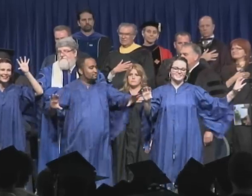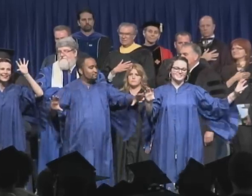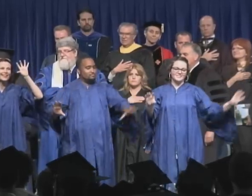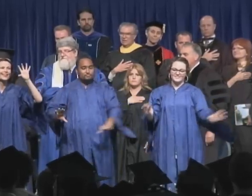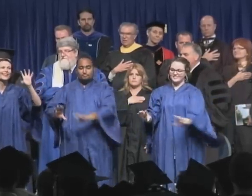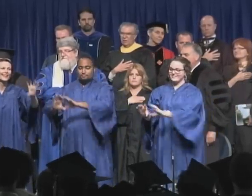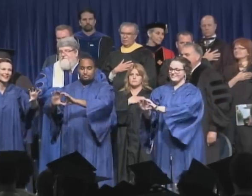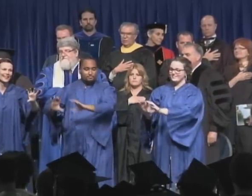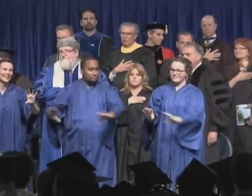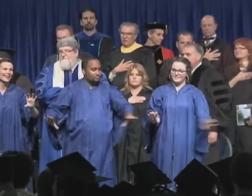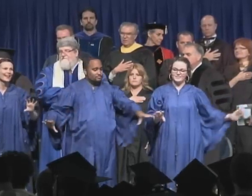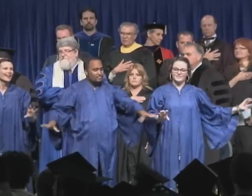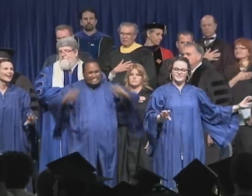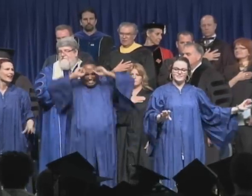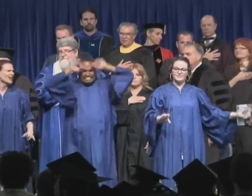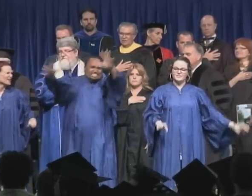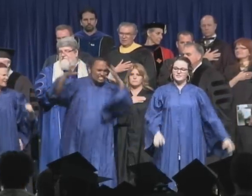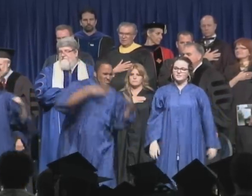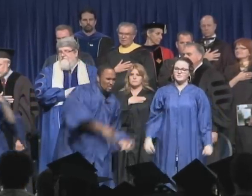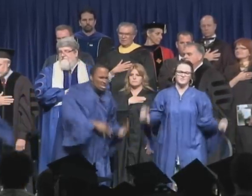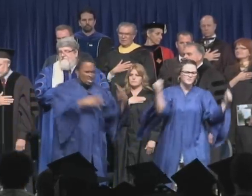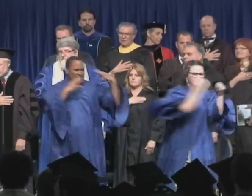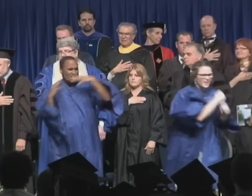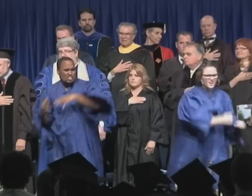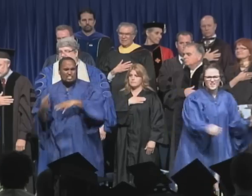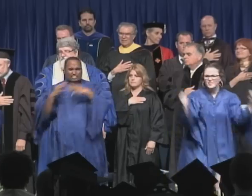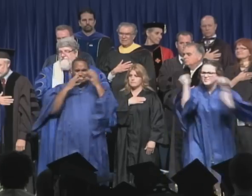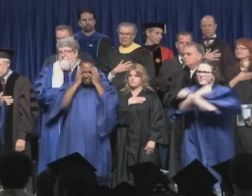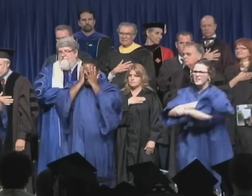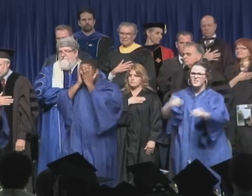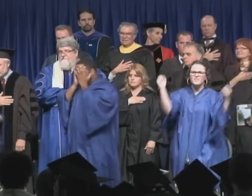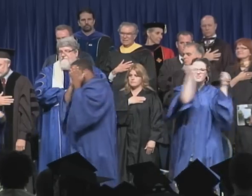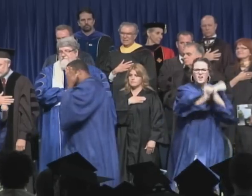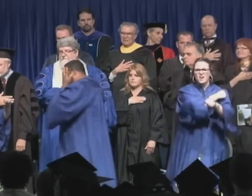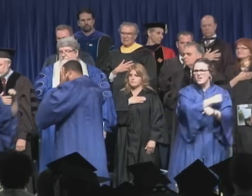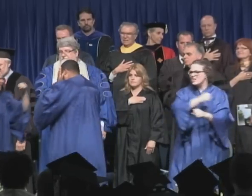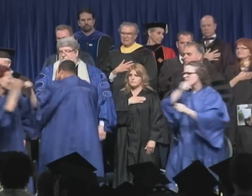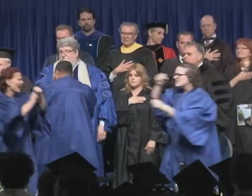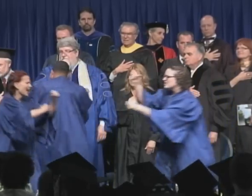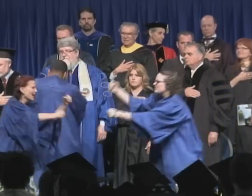through the perilous fight.